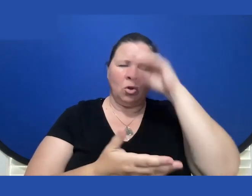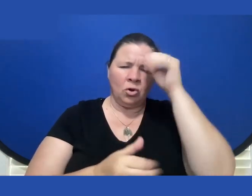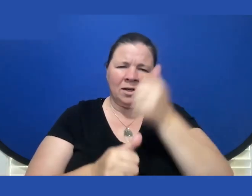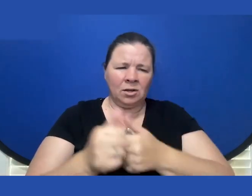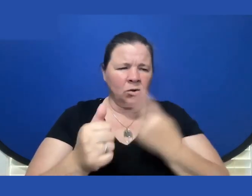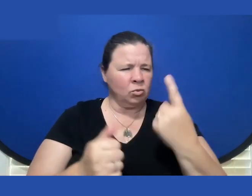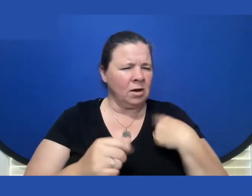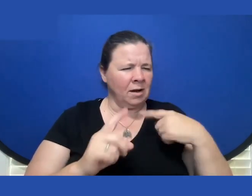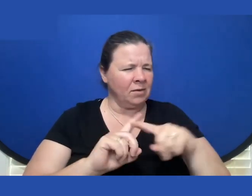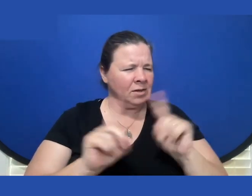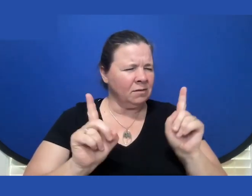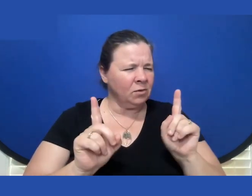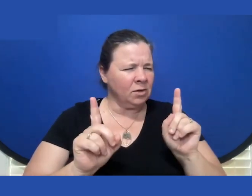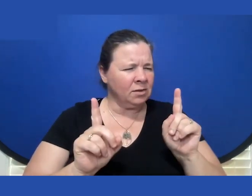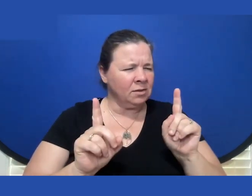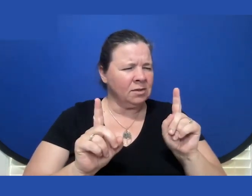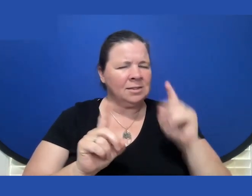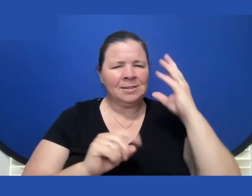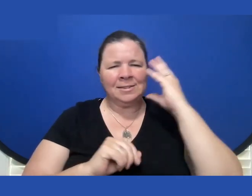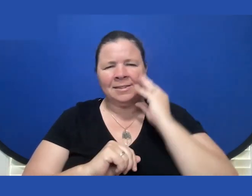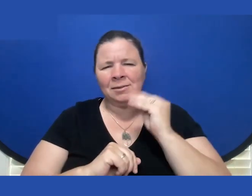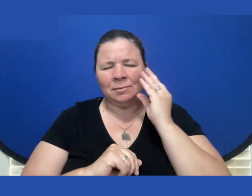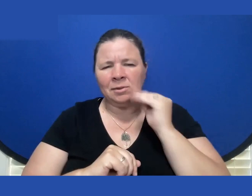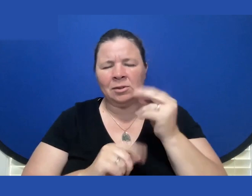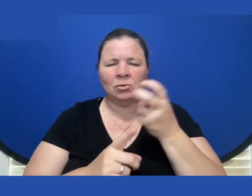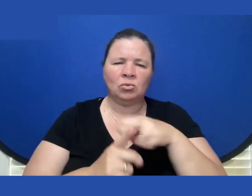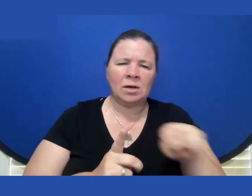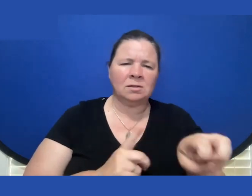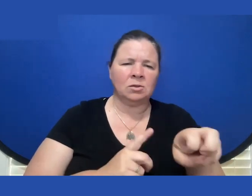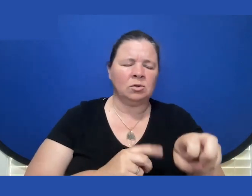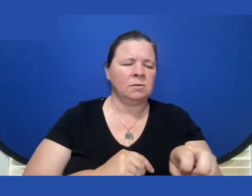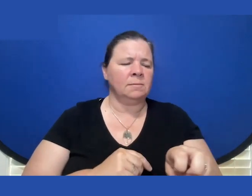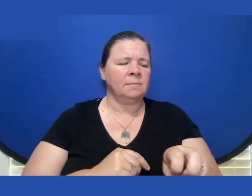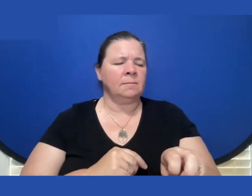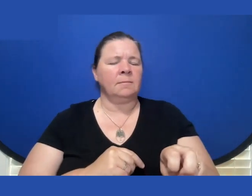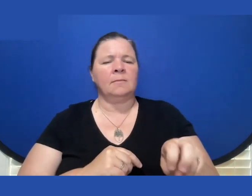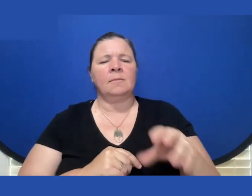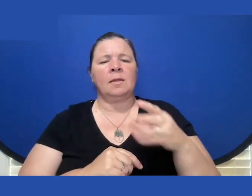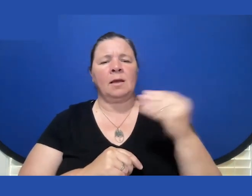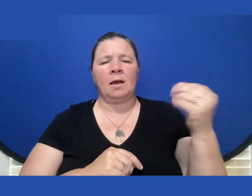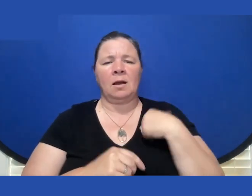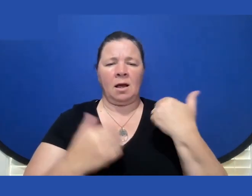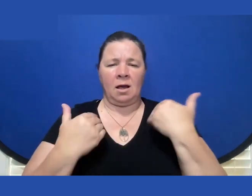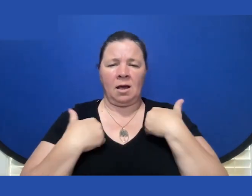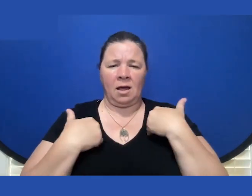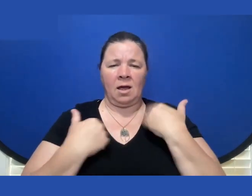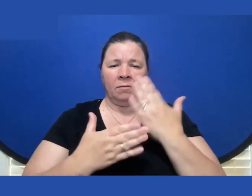of a different experience transitioning. And I had someone say to me when-